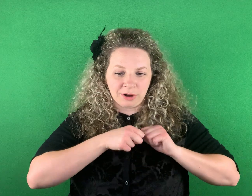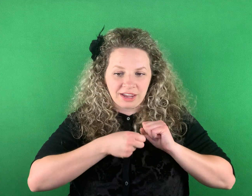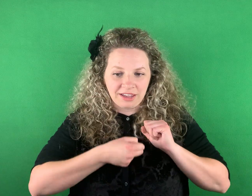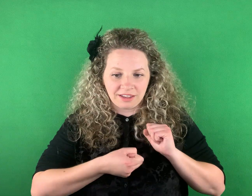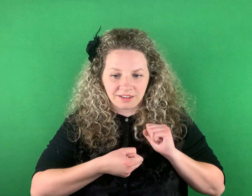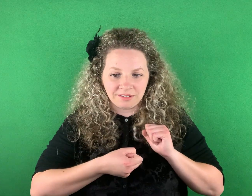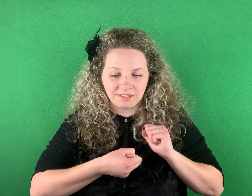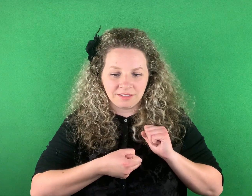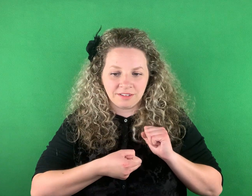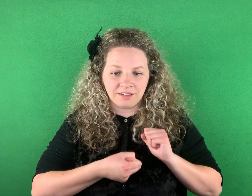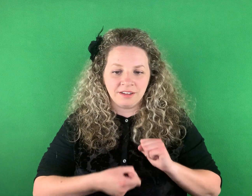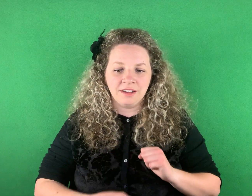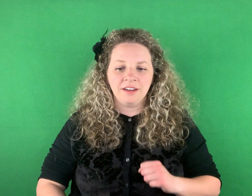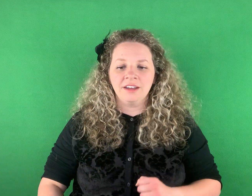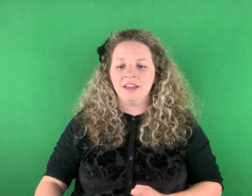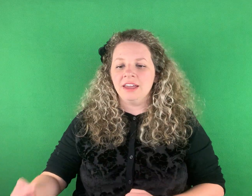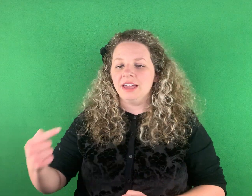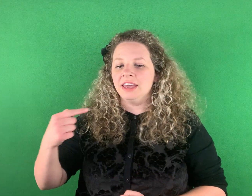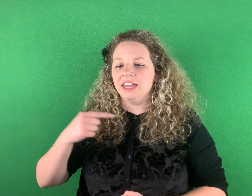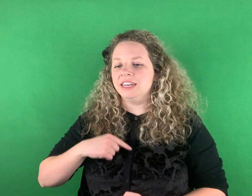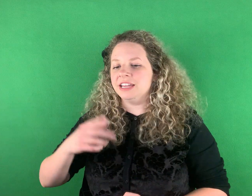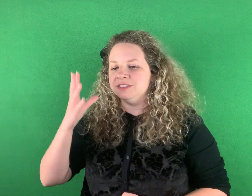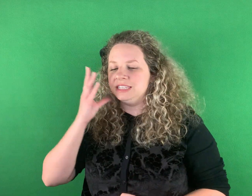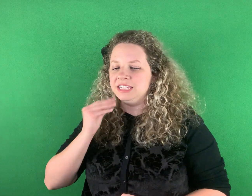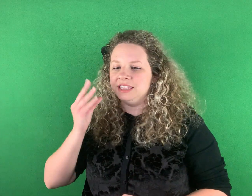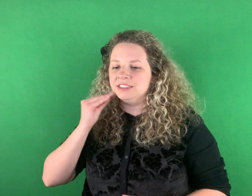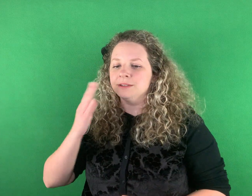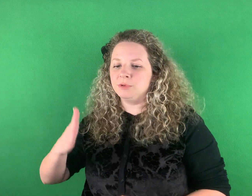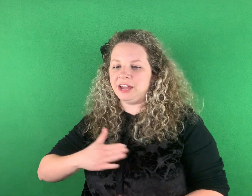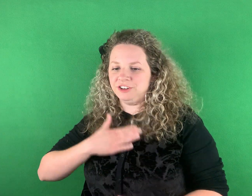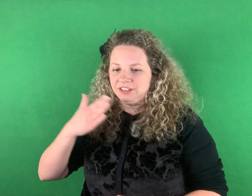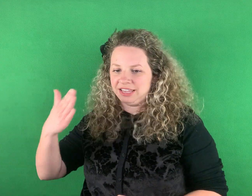and I’ve seen the brighter days,